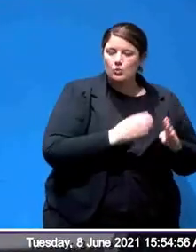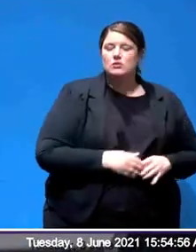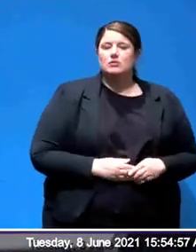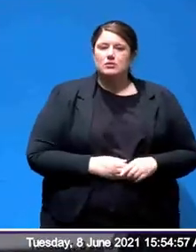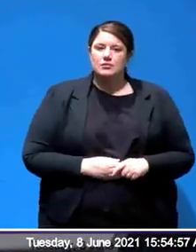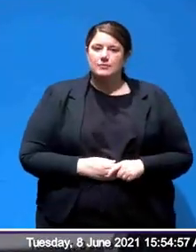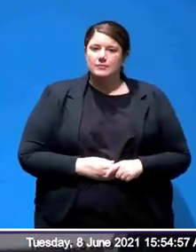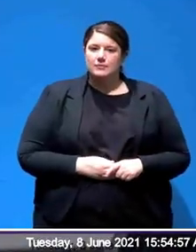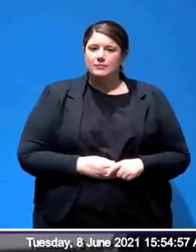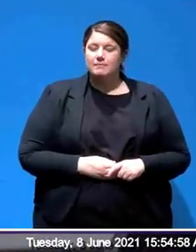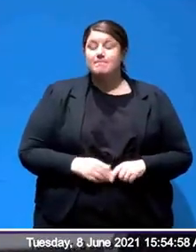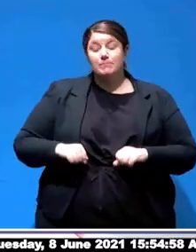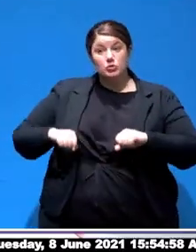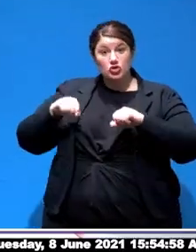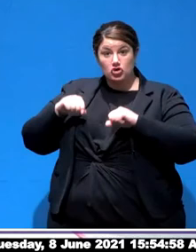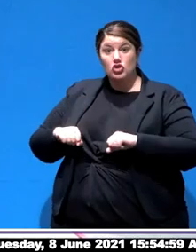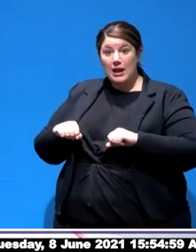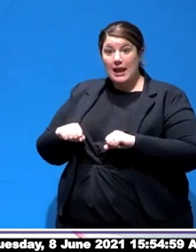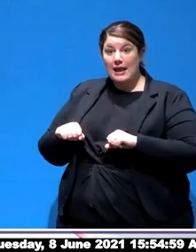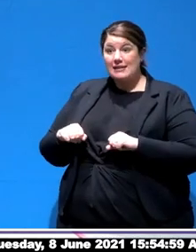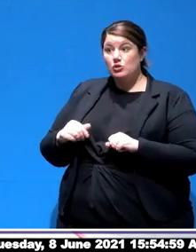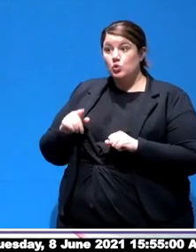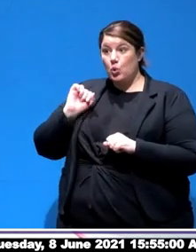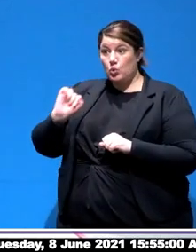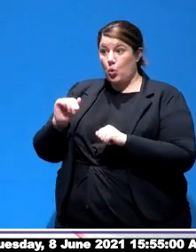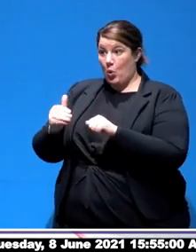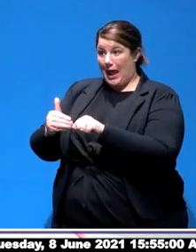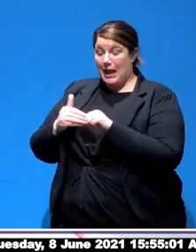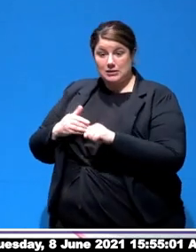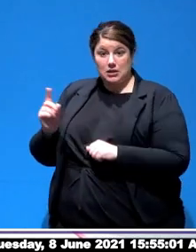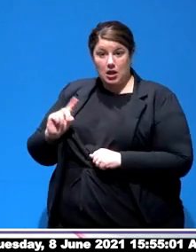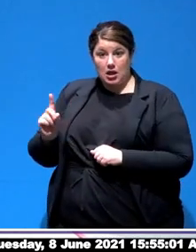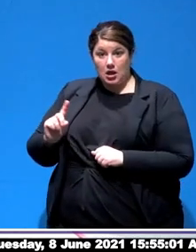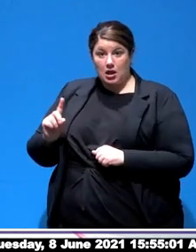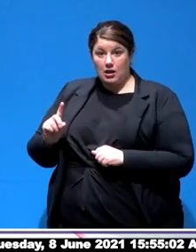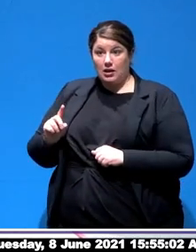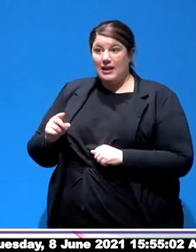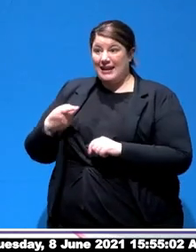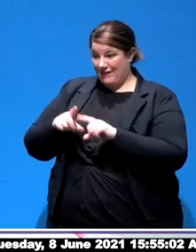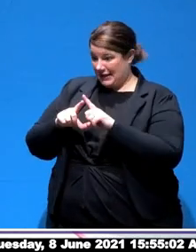There's been a number of --- I take it the answer to my question is it would be a good idea to move to --- It's a fantastic idea.